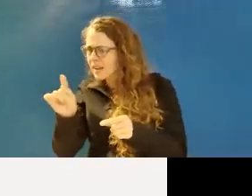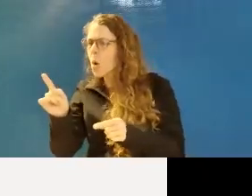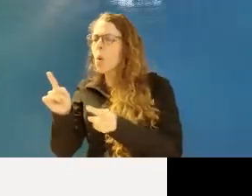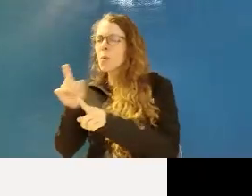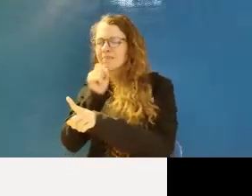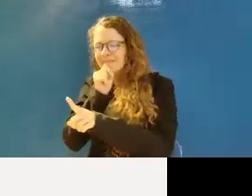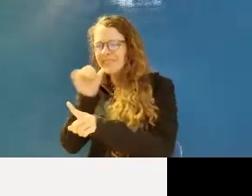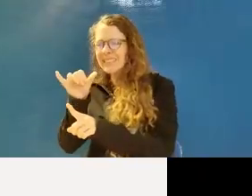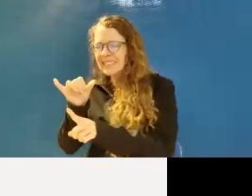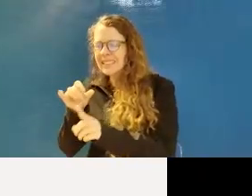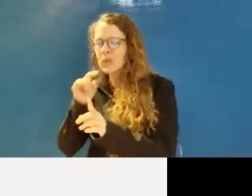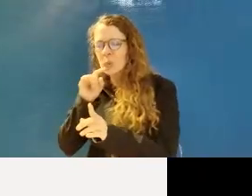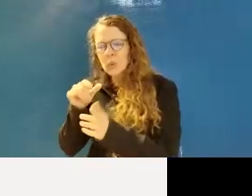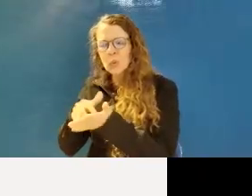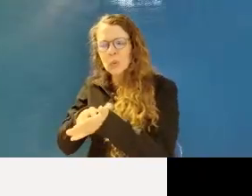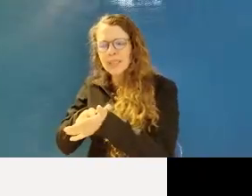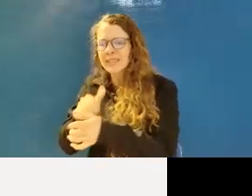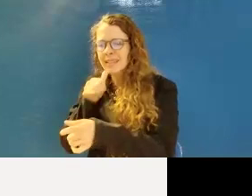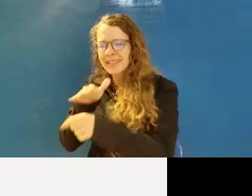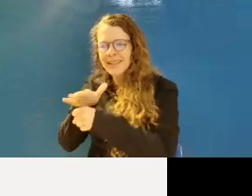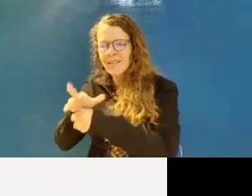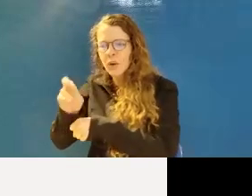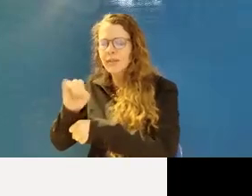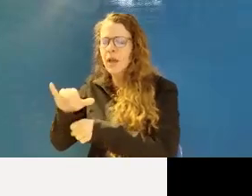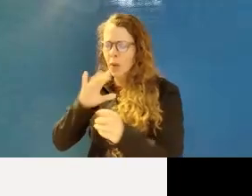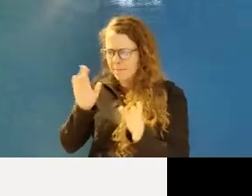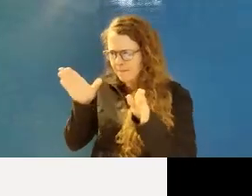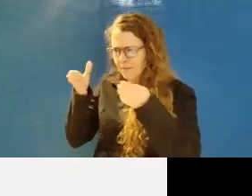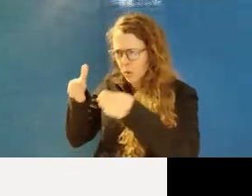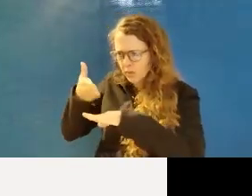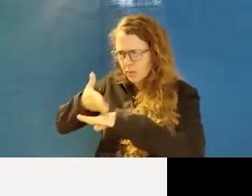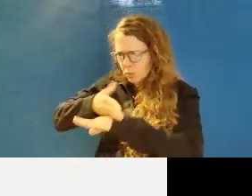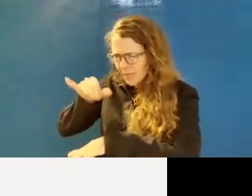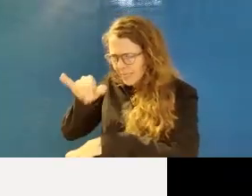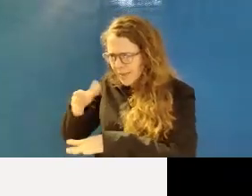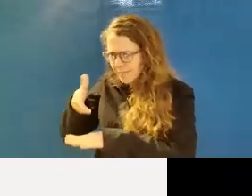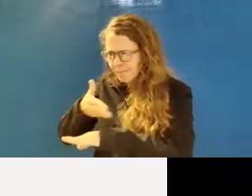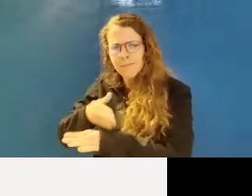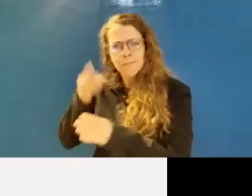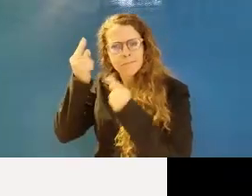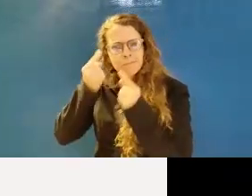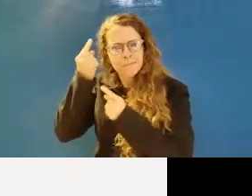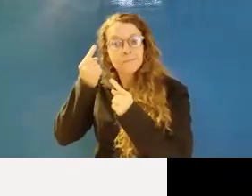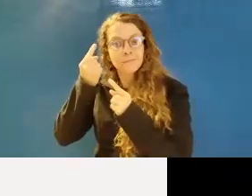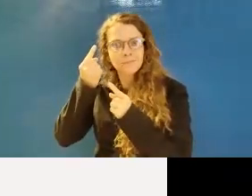You know this is an area I want to focus on. And to improve. So again, this entire session